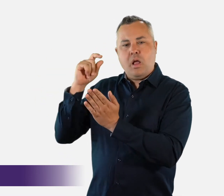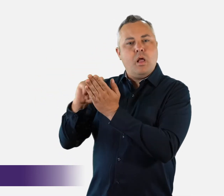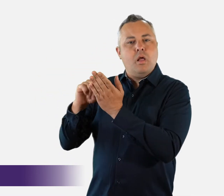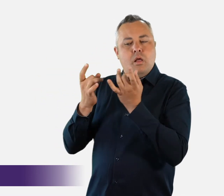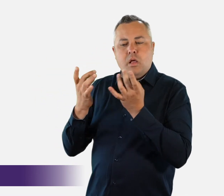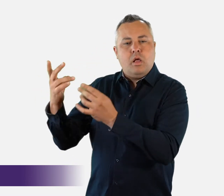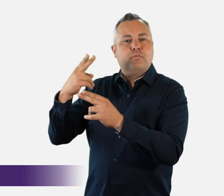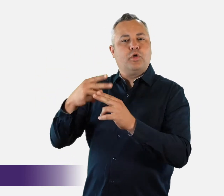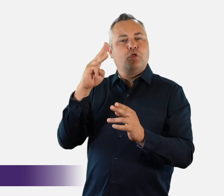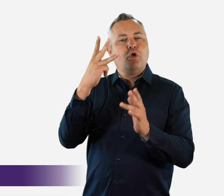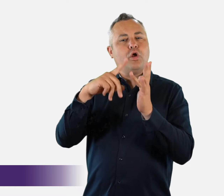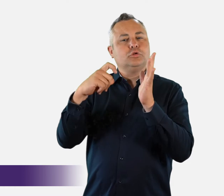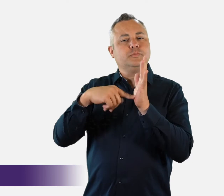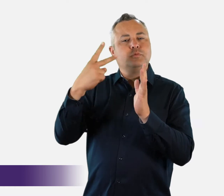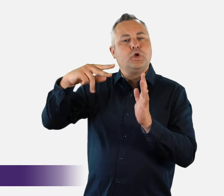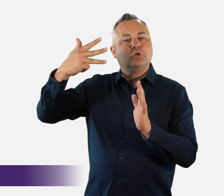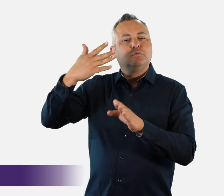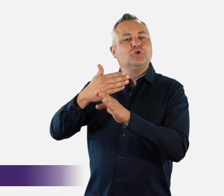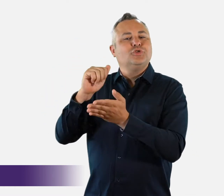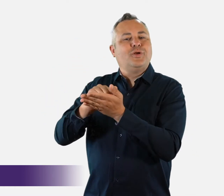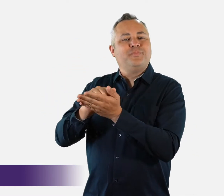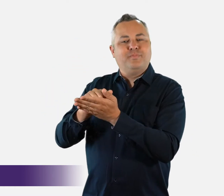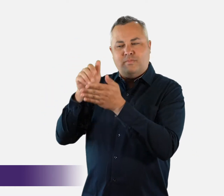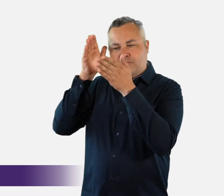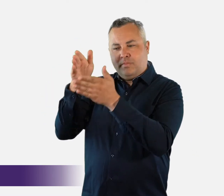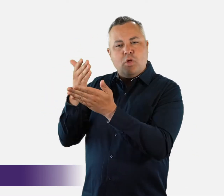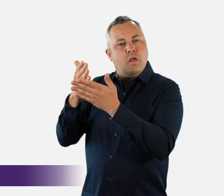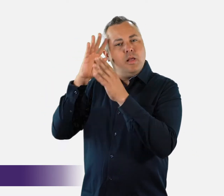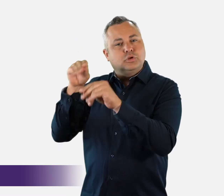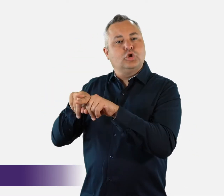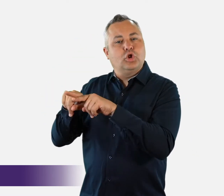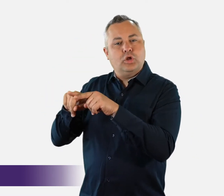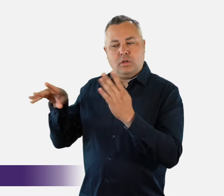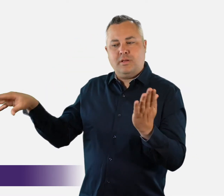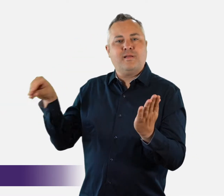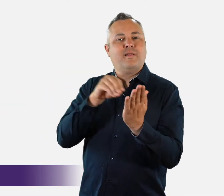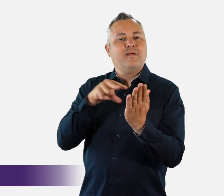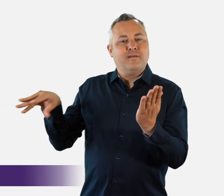for an education and learning workshop that took place on on 3 October 2019 with representatives -